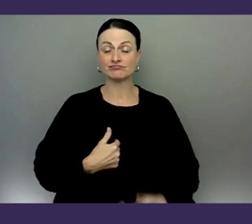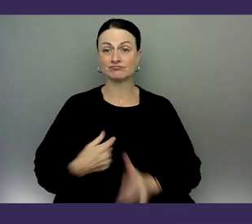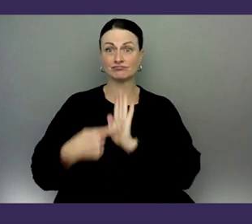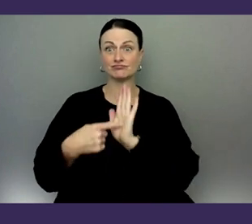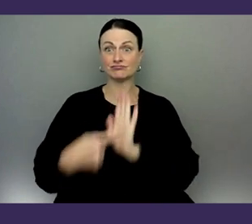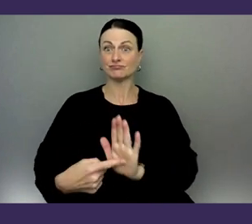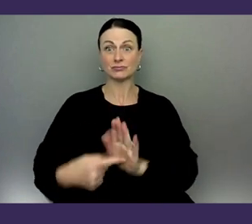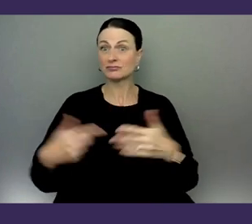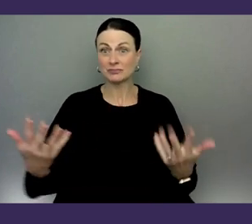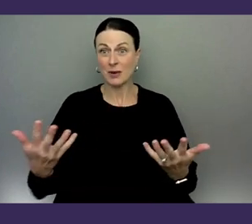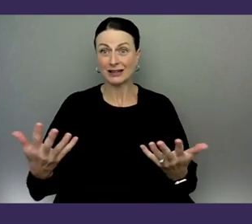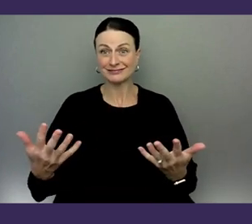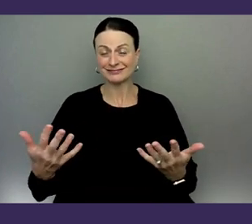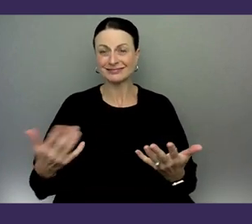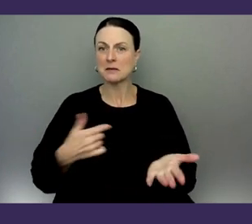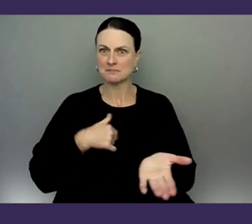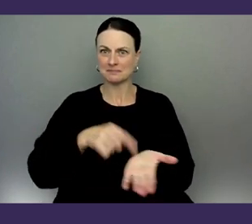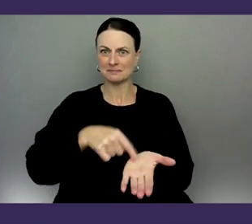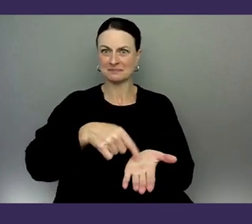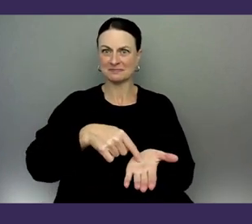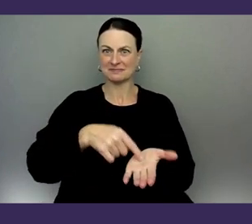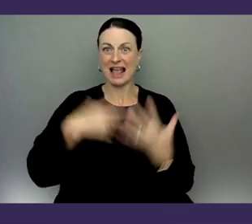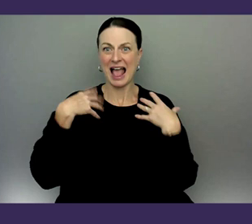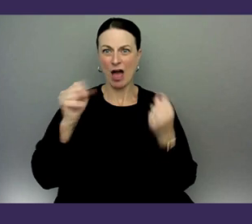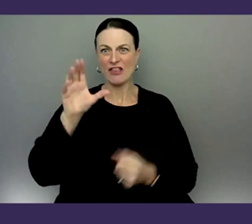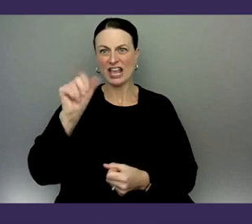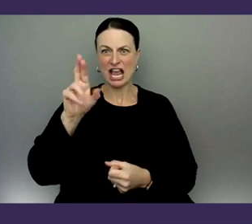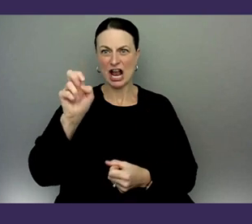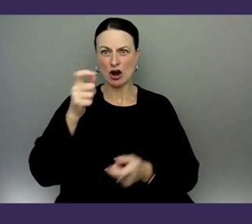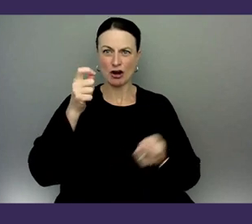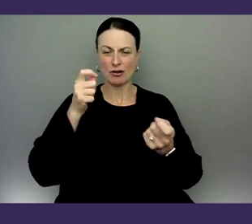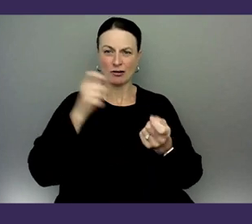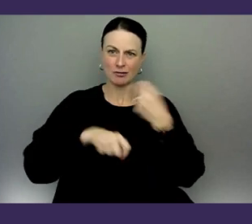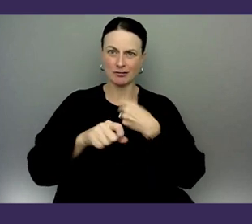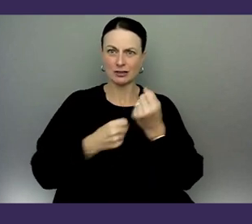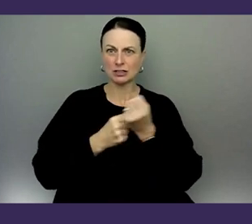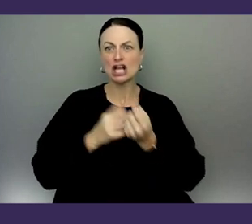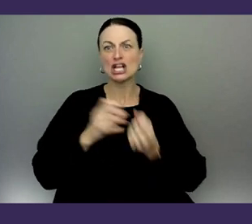was the designation of healthcare surrogate. And once they read it, made their copies,